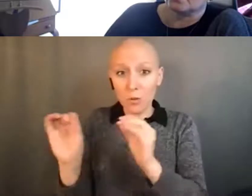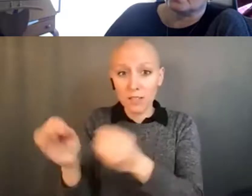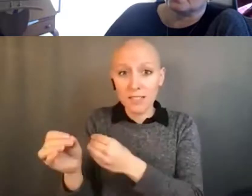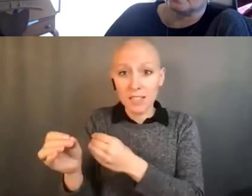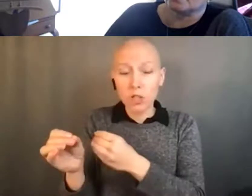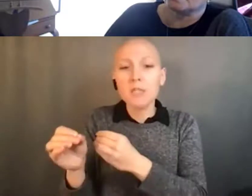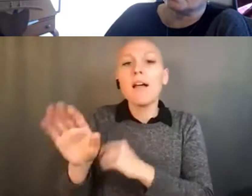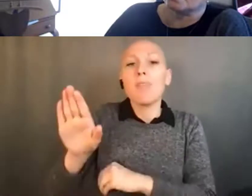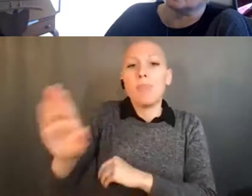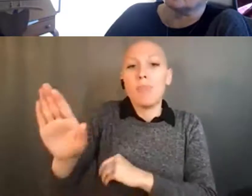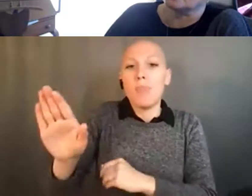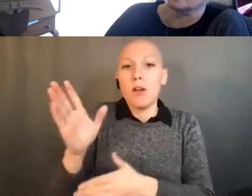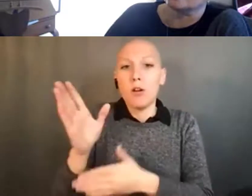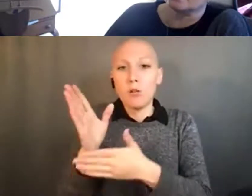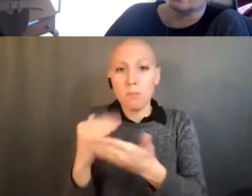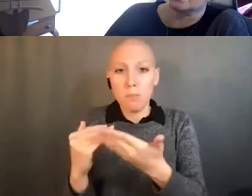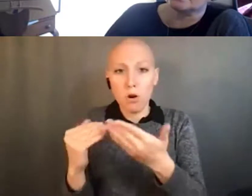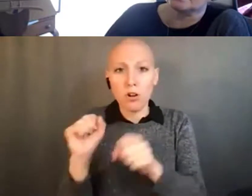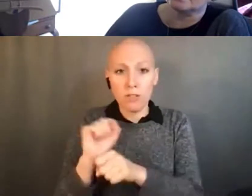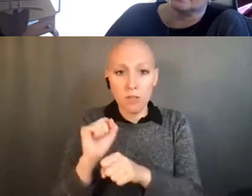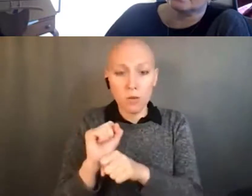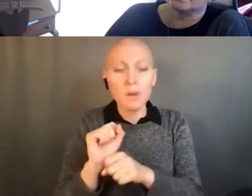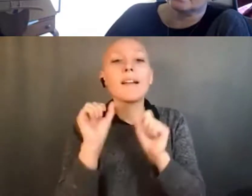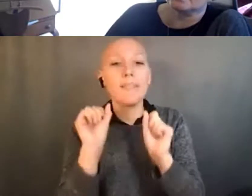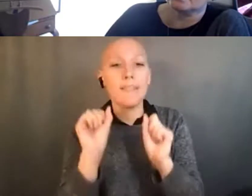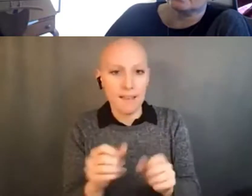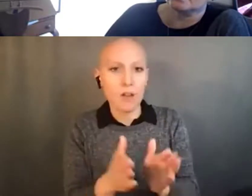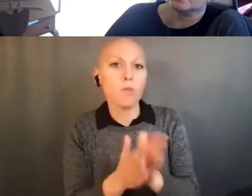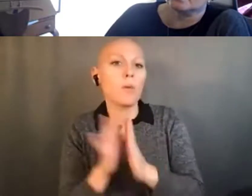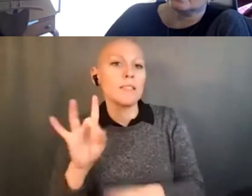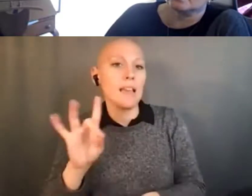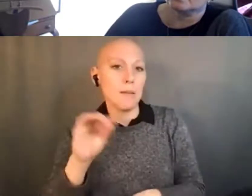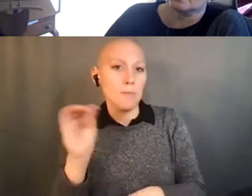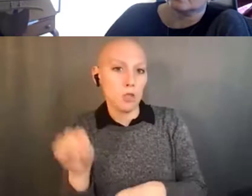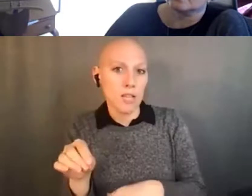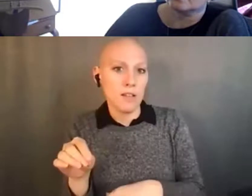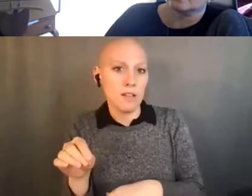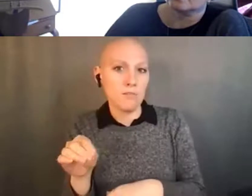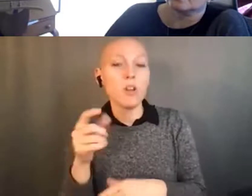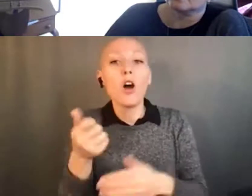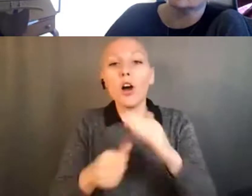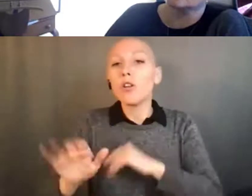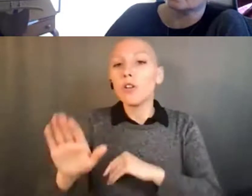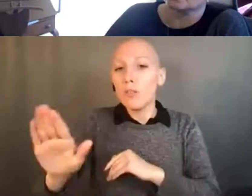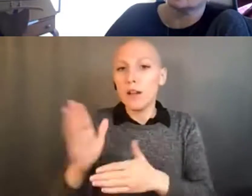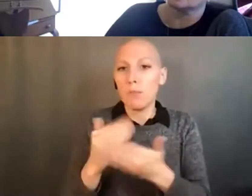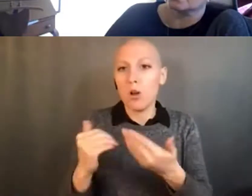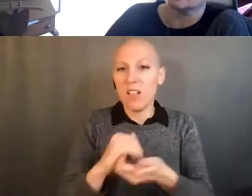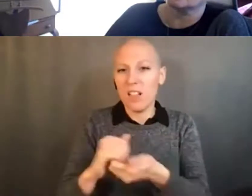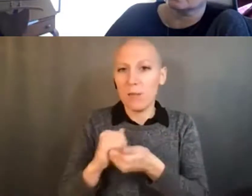that they're proposing under the collaboration. Glen McGugan: Can I do a quick add on to that one, one that I've gotten.